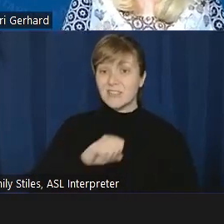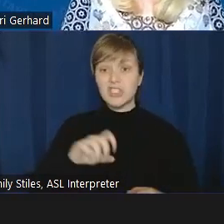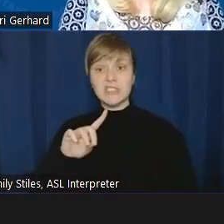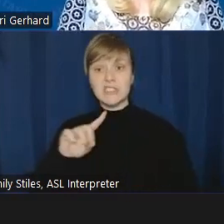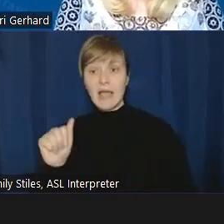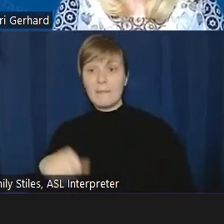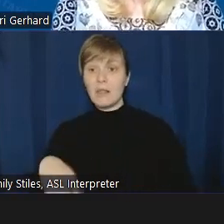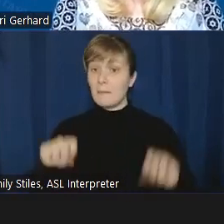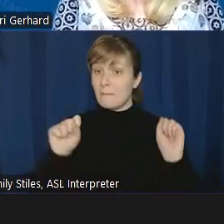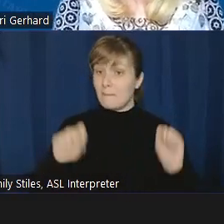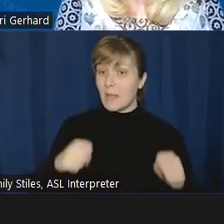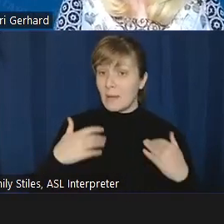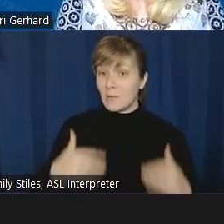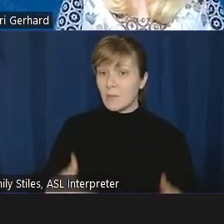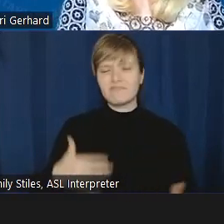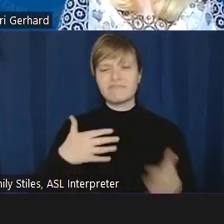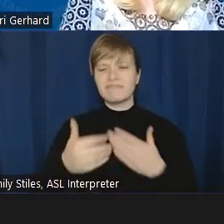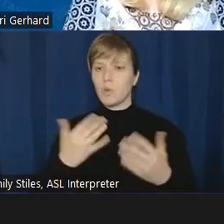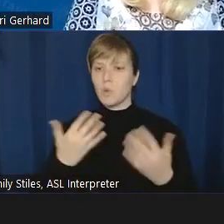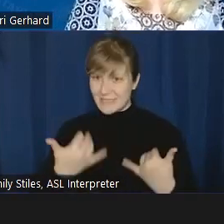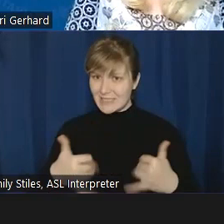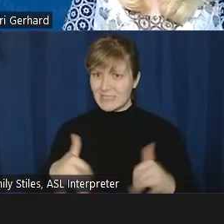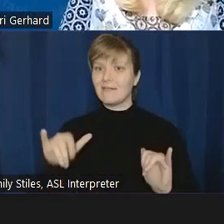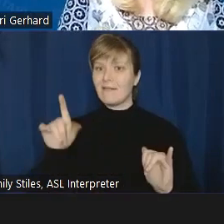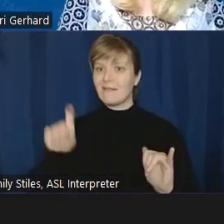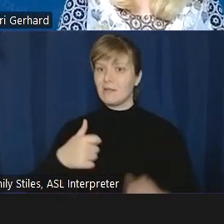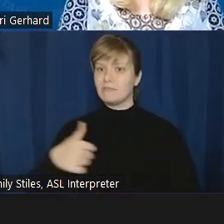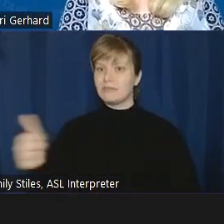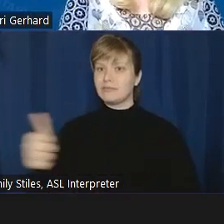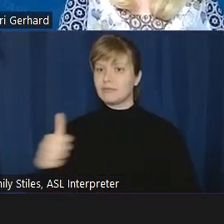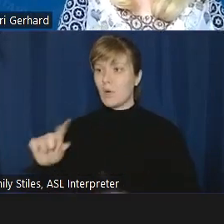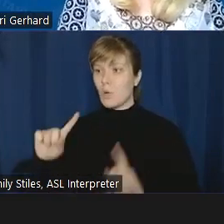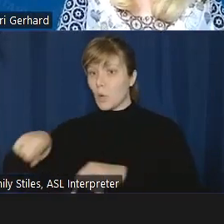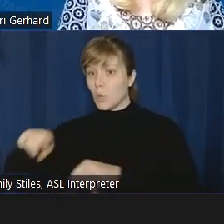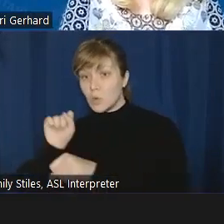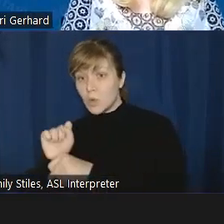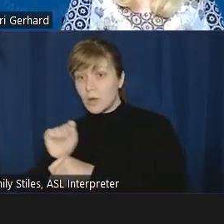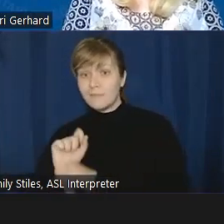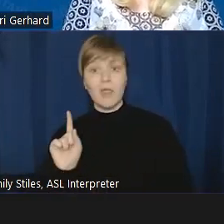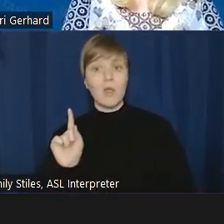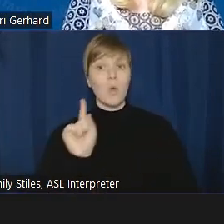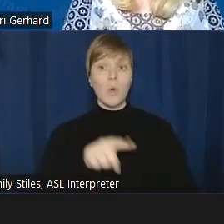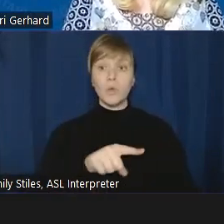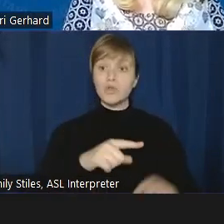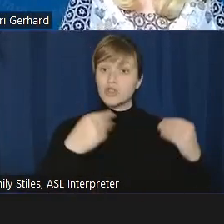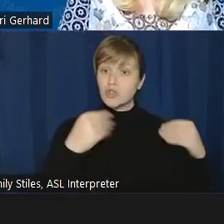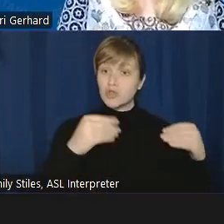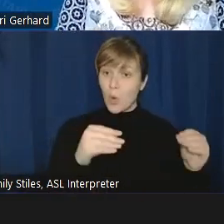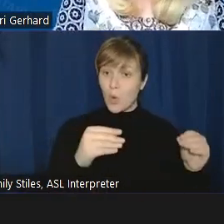to get from our homes to jobs, stores where we can buy necessities like food, to access